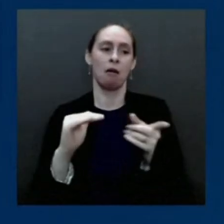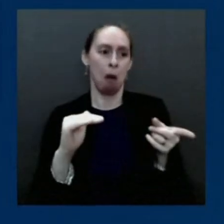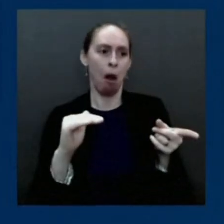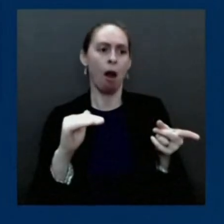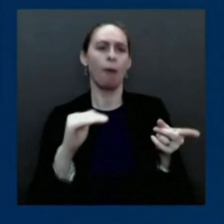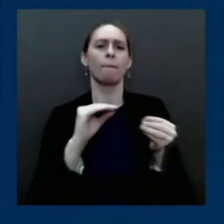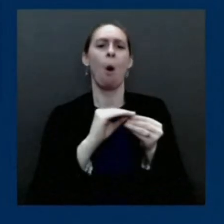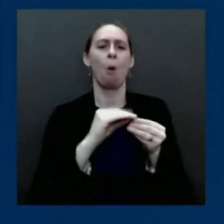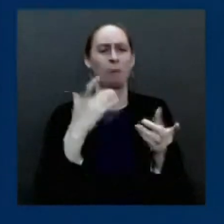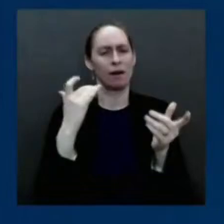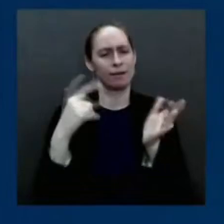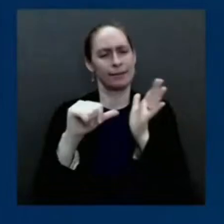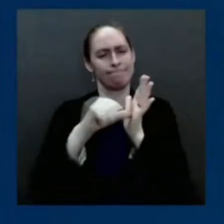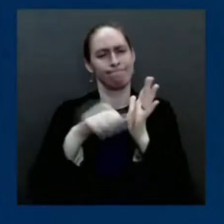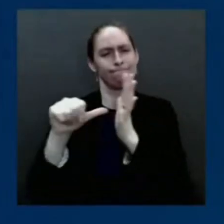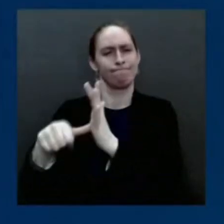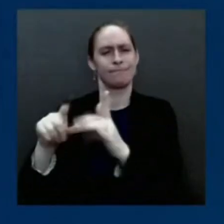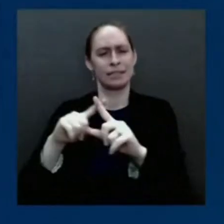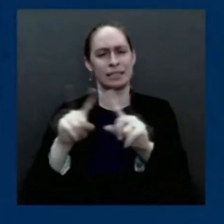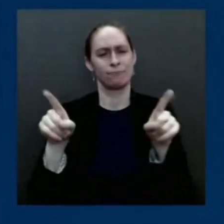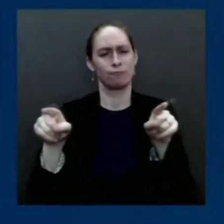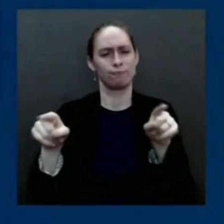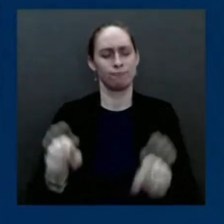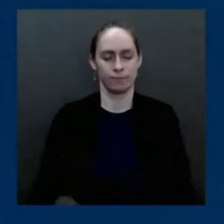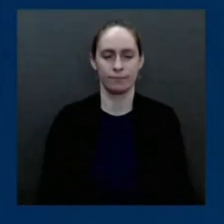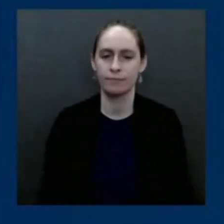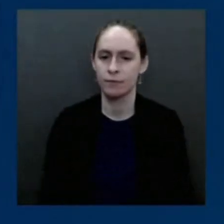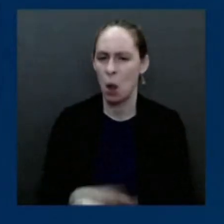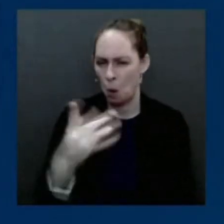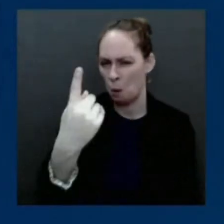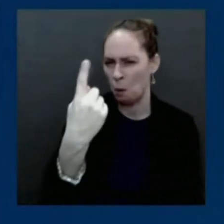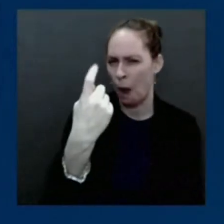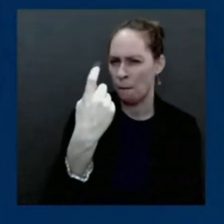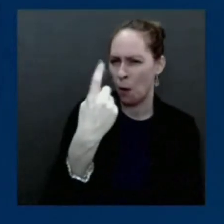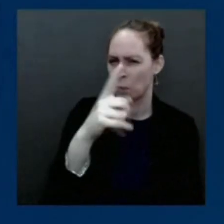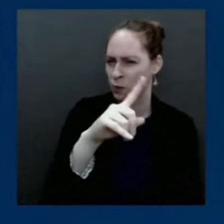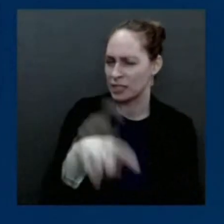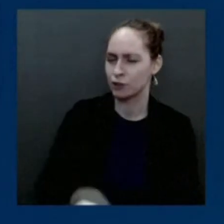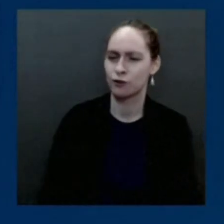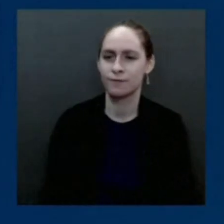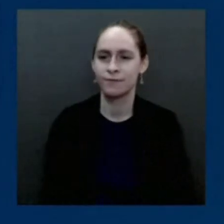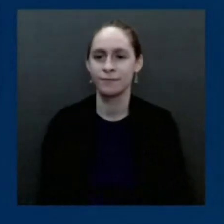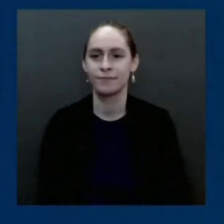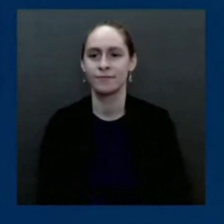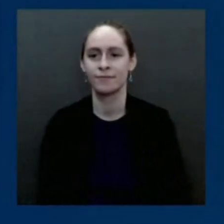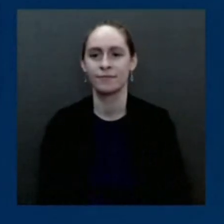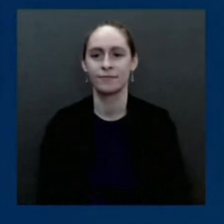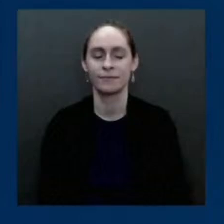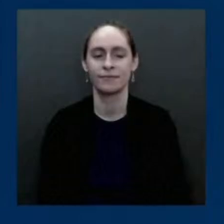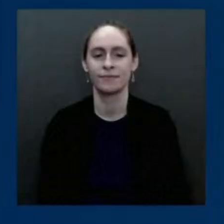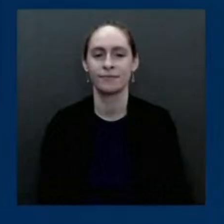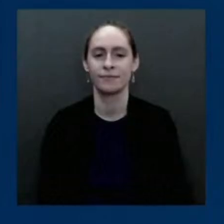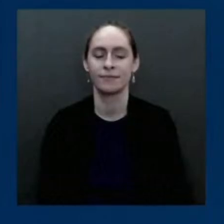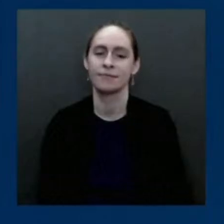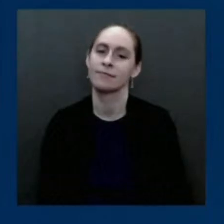OF PROTECTION AGAINST INFECTION. NEXT QUESTION. WE HAVE TIME FOR A FEW MORE QUESTIONS. LET'S GO TO NPR.